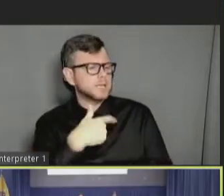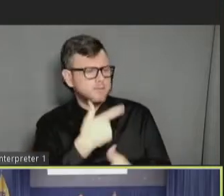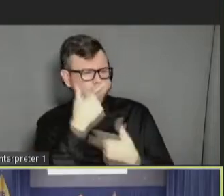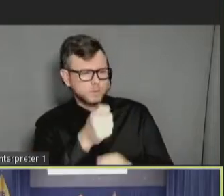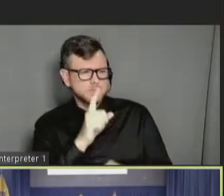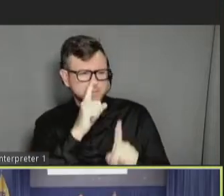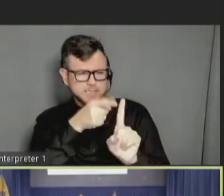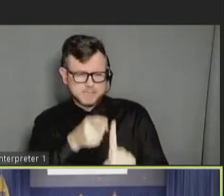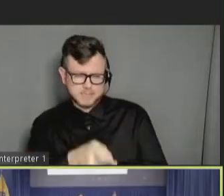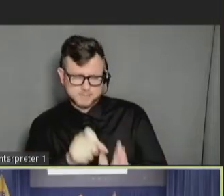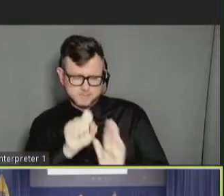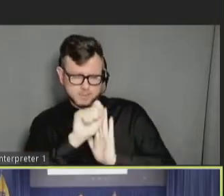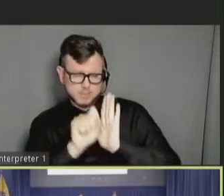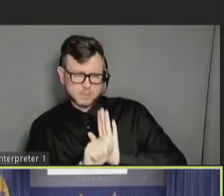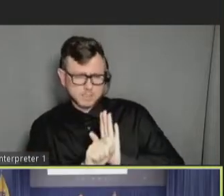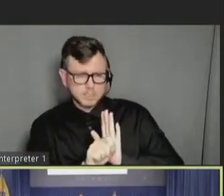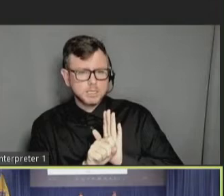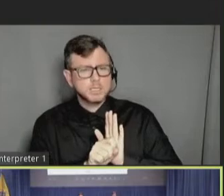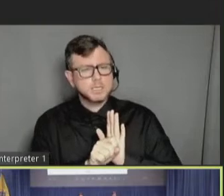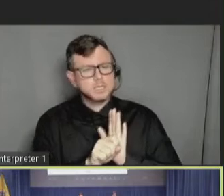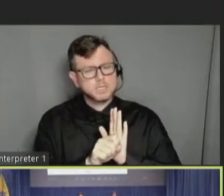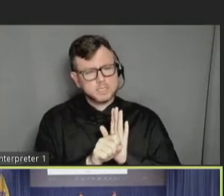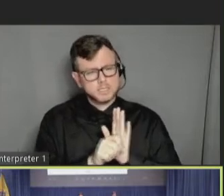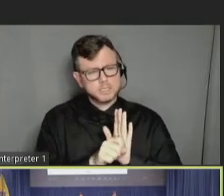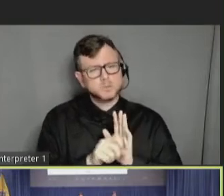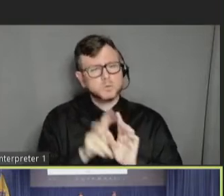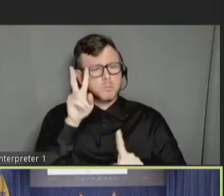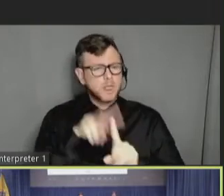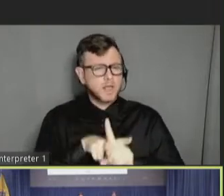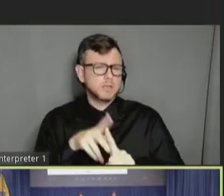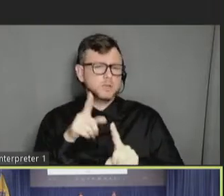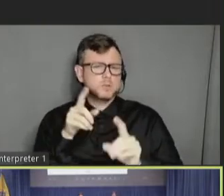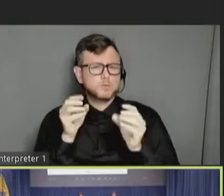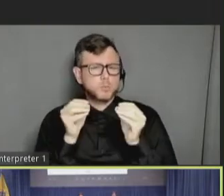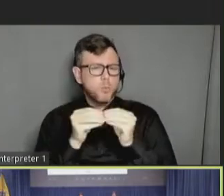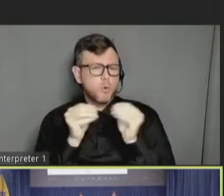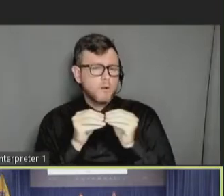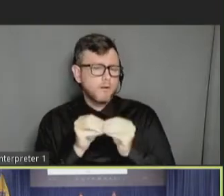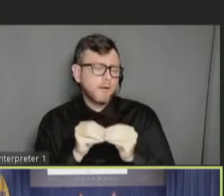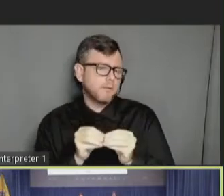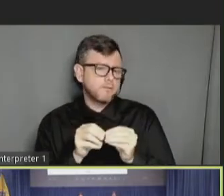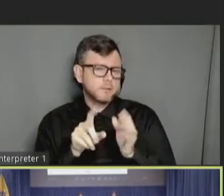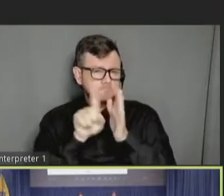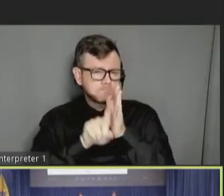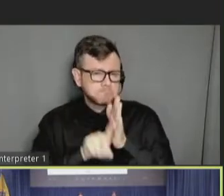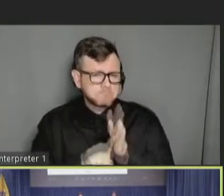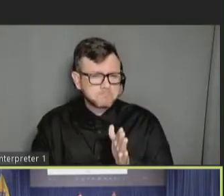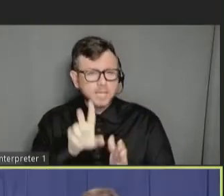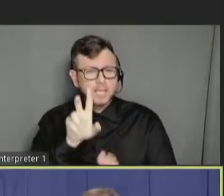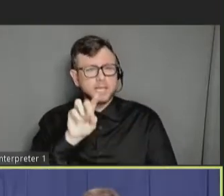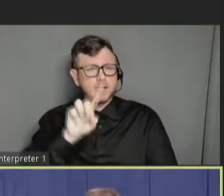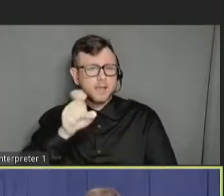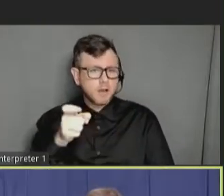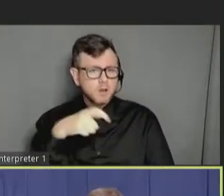here, to apply this as a diagnostic tool to essentially identify what do we do next. And